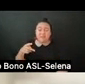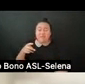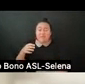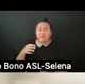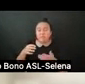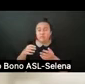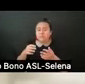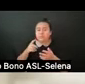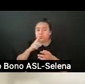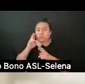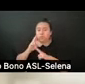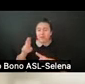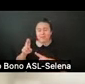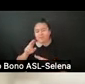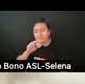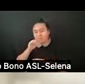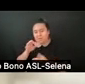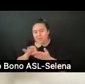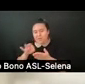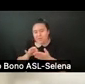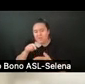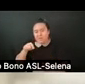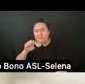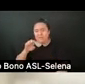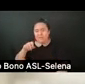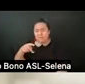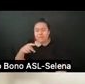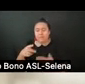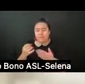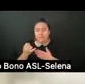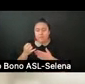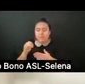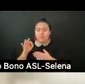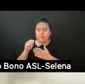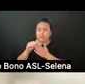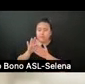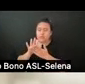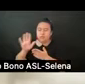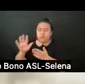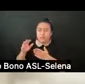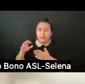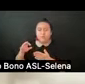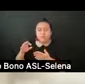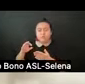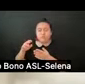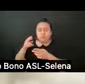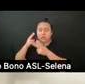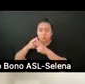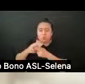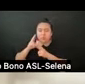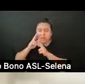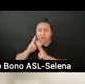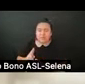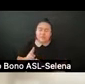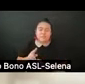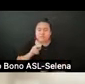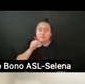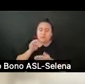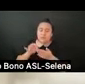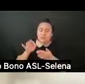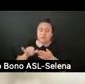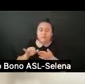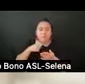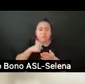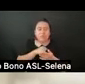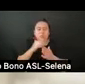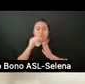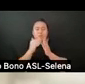If the, EP on this project, if you are listing their credits we also don't count those.